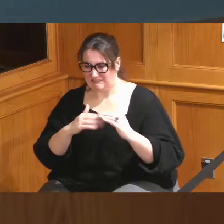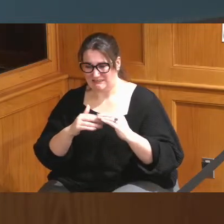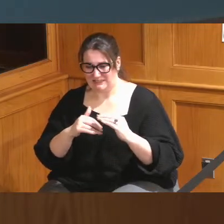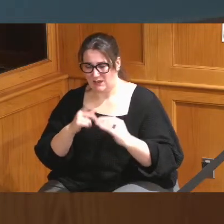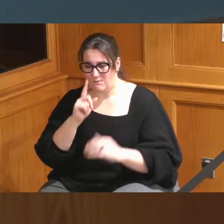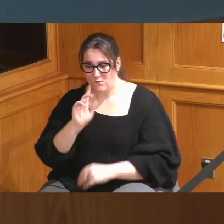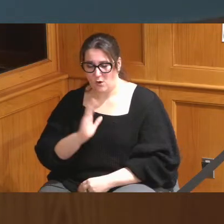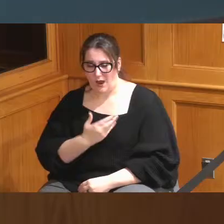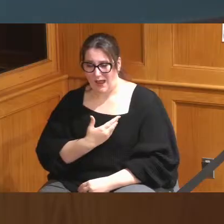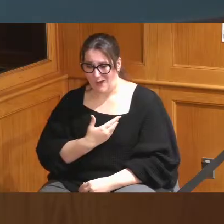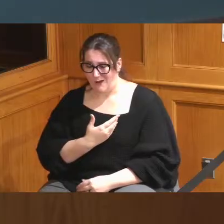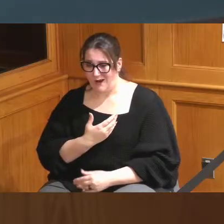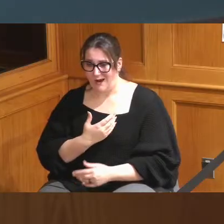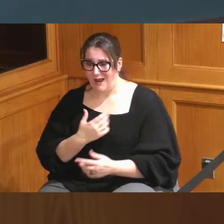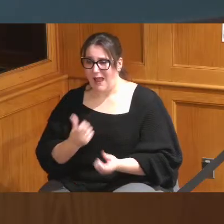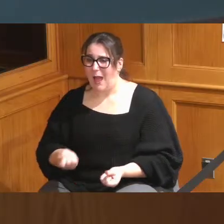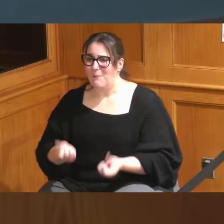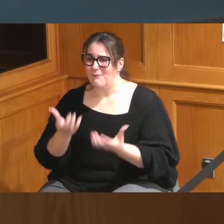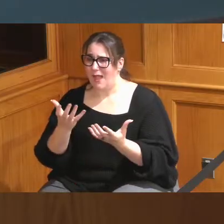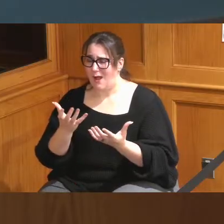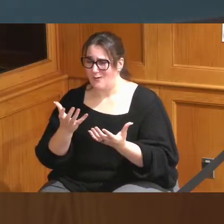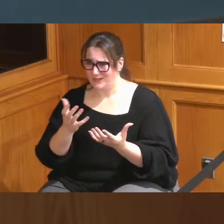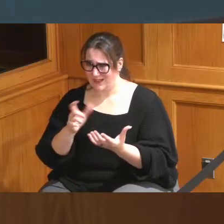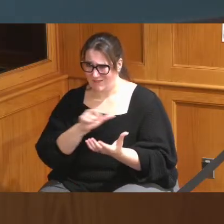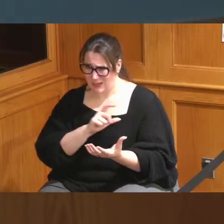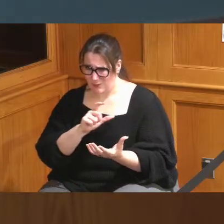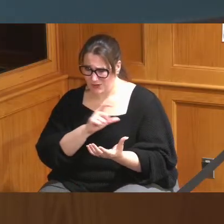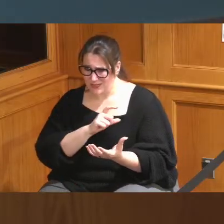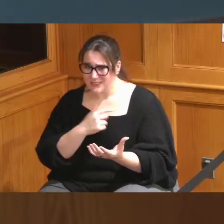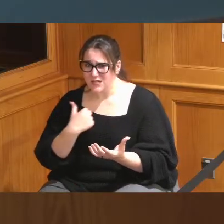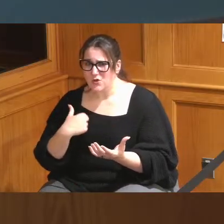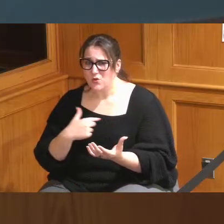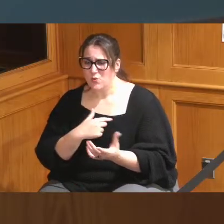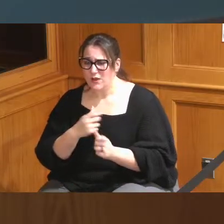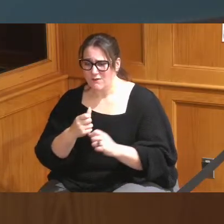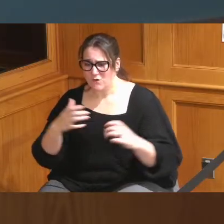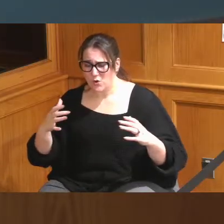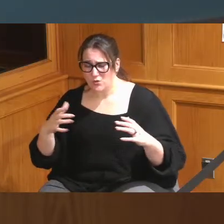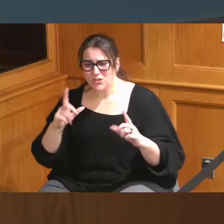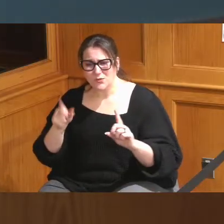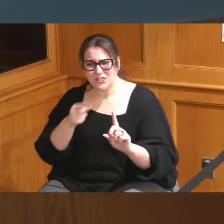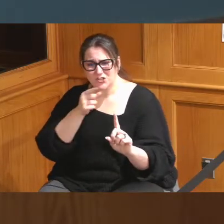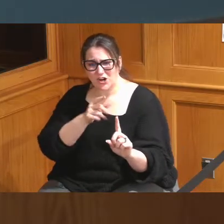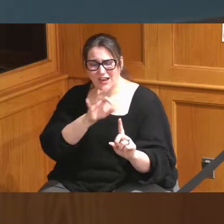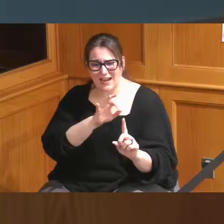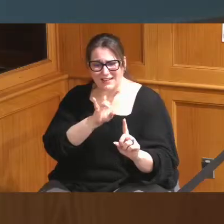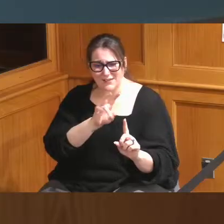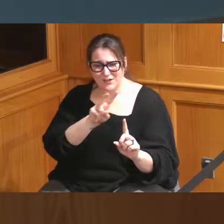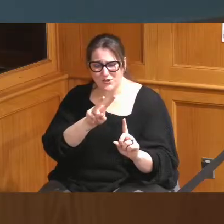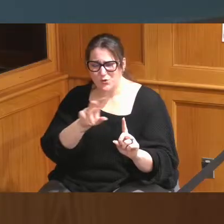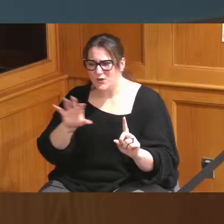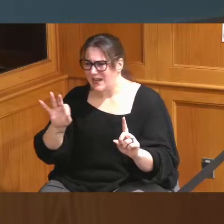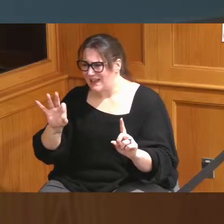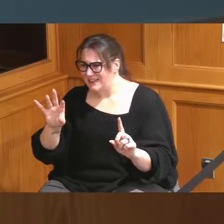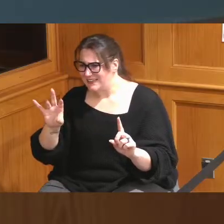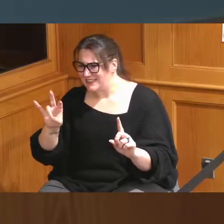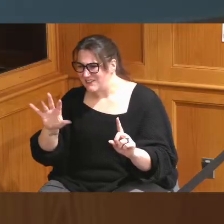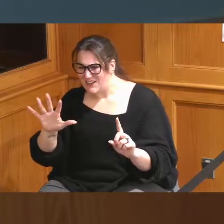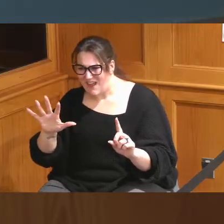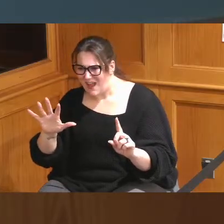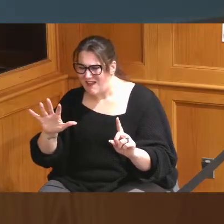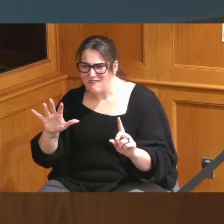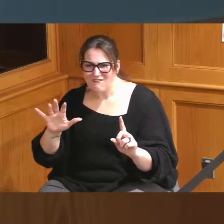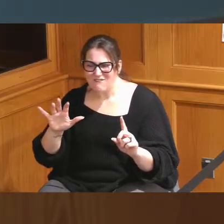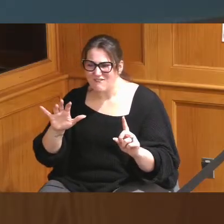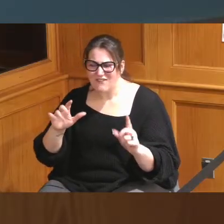of deputies. Correct. we have grown. Is the target the 972 or is it a 975 or I am having a hard time